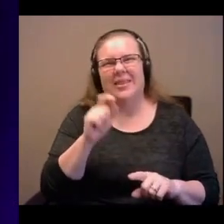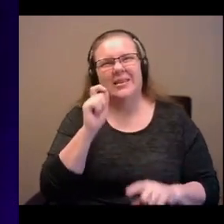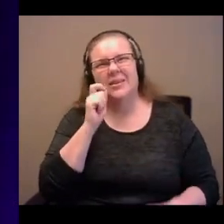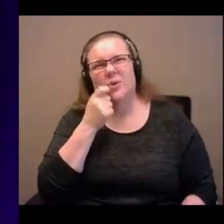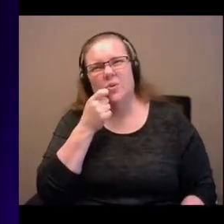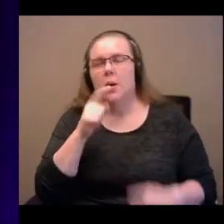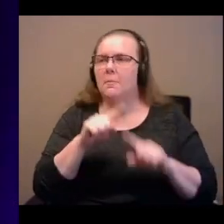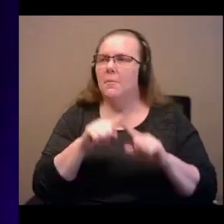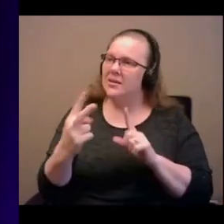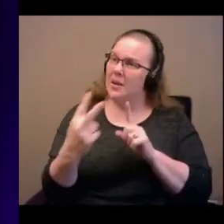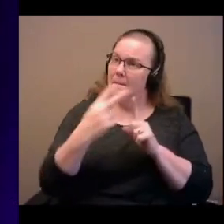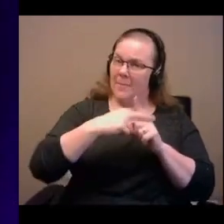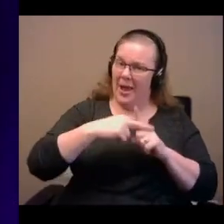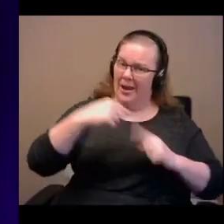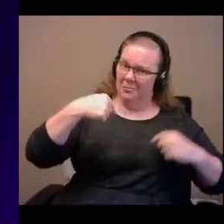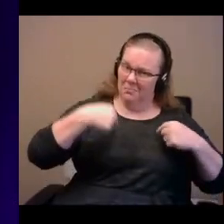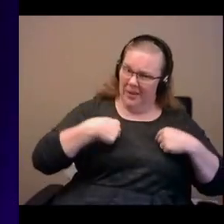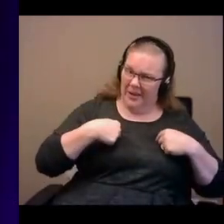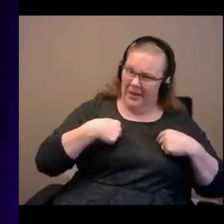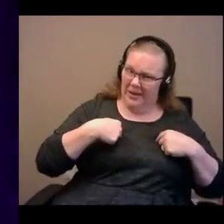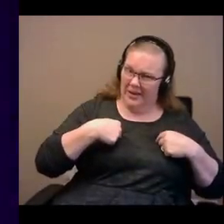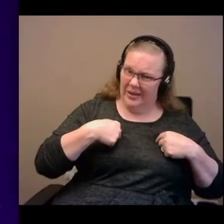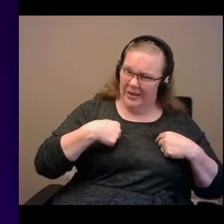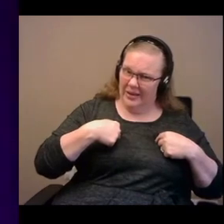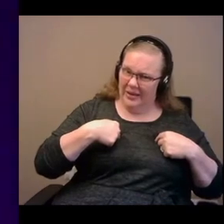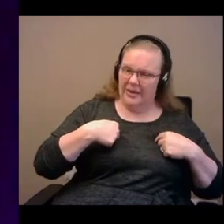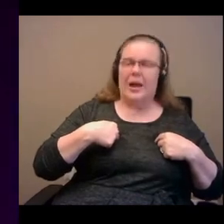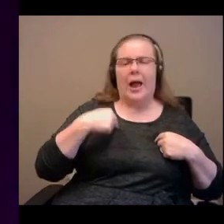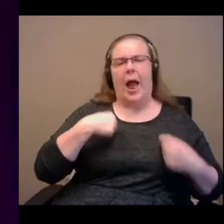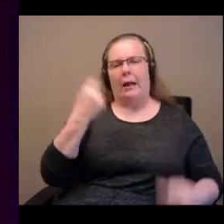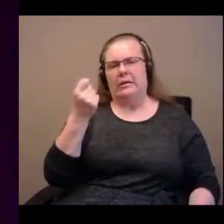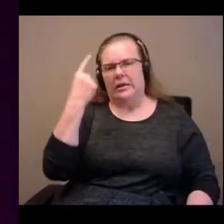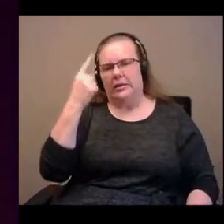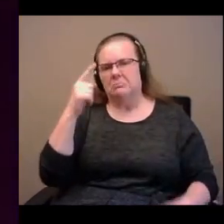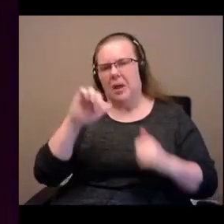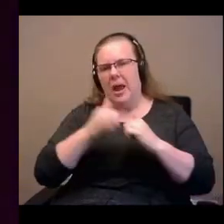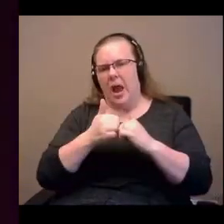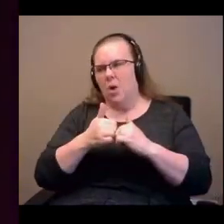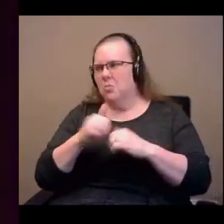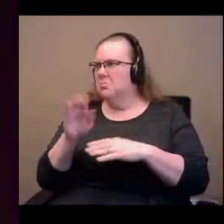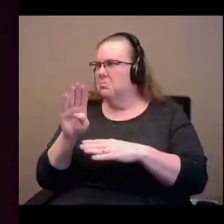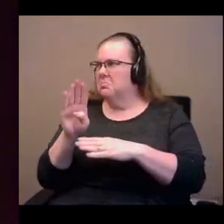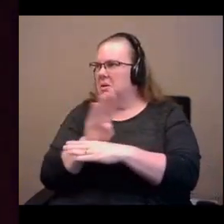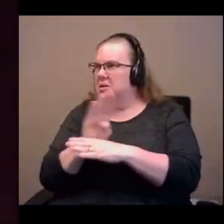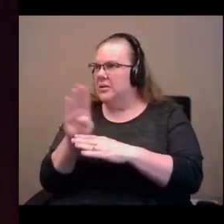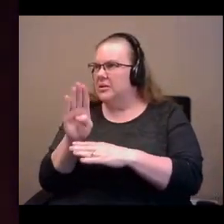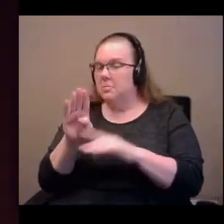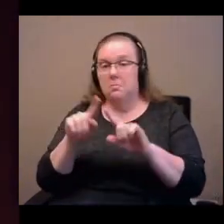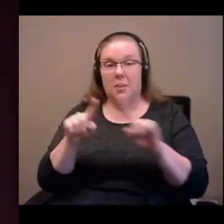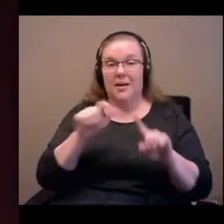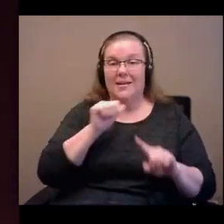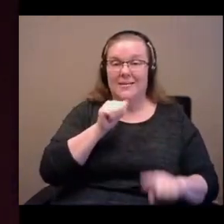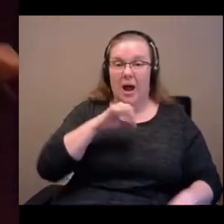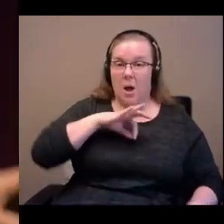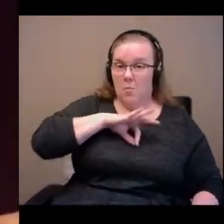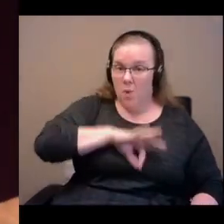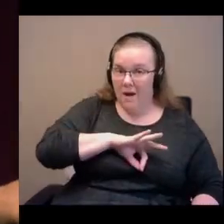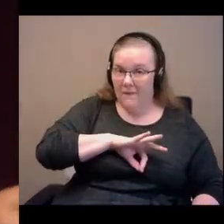my job? Right? I mean, I get how maybe this would work for a business, but what about a nonprofit? Is it really going to be effective for that situation? Or I see how this might work,